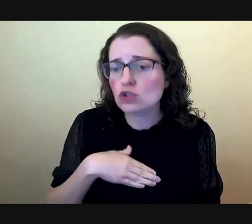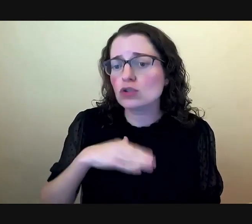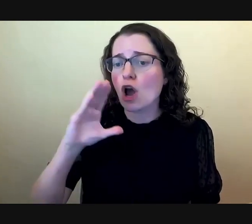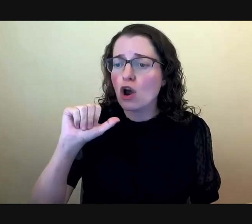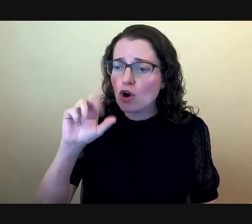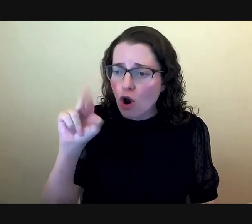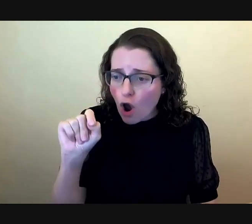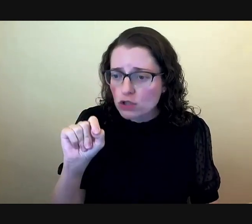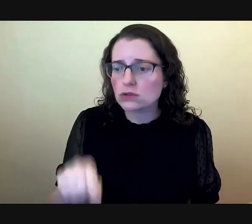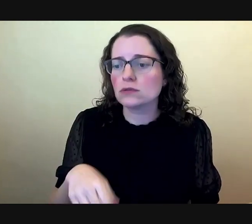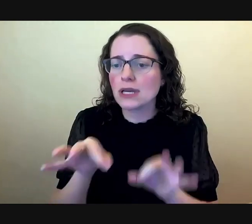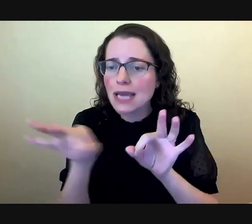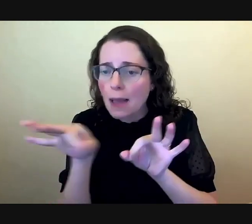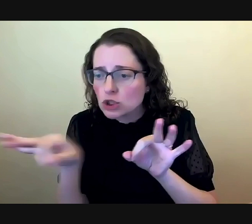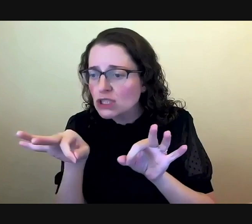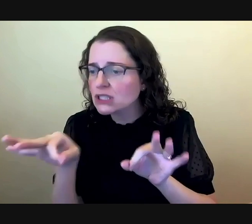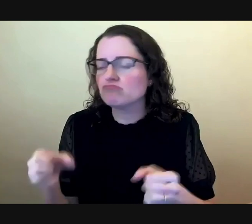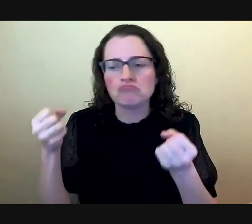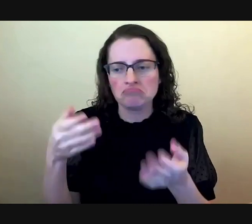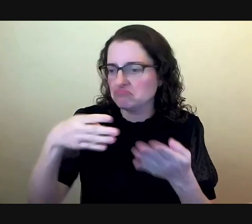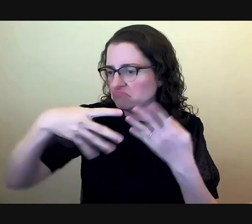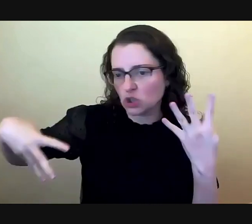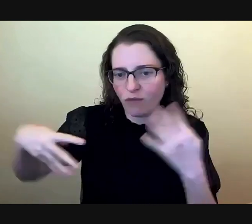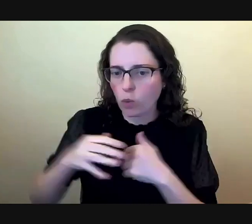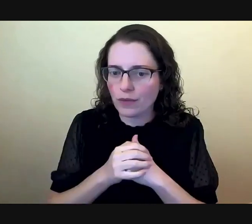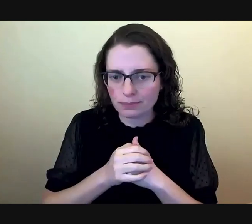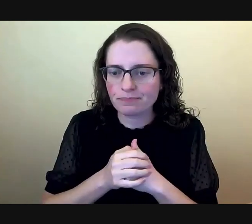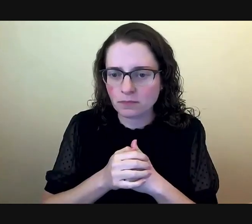interpreters, maybe cued speech, CART services, captioning.